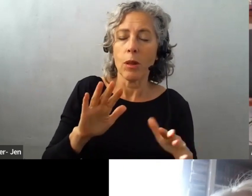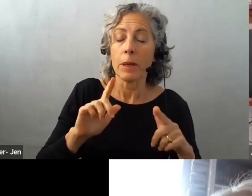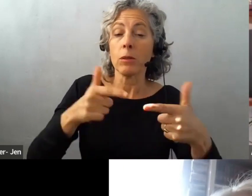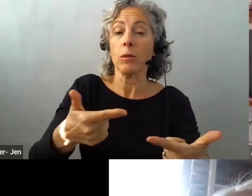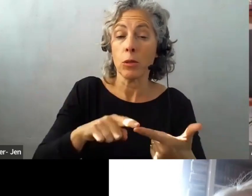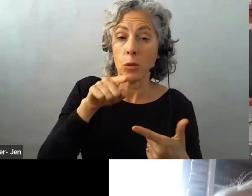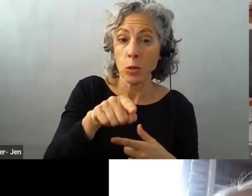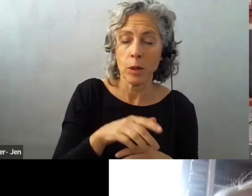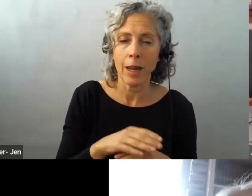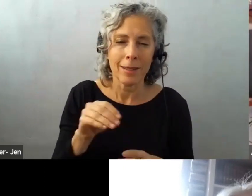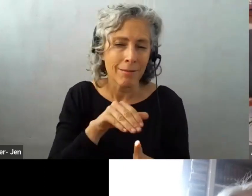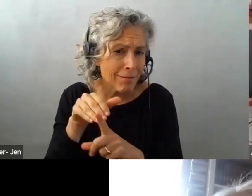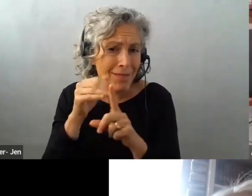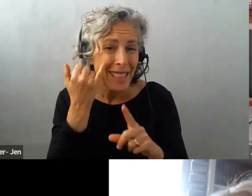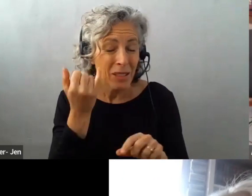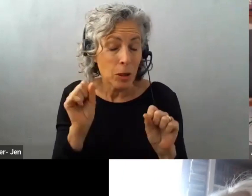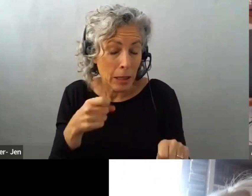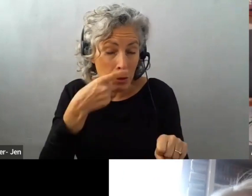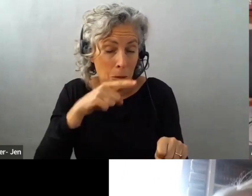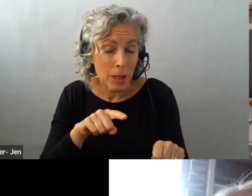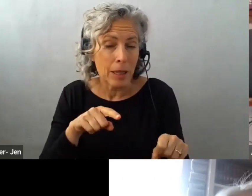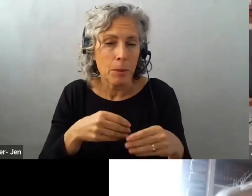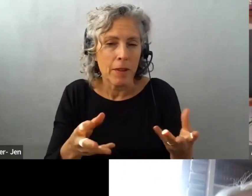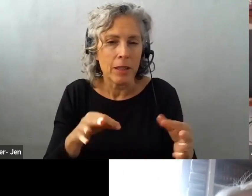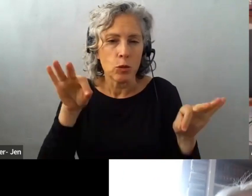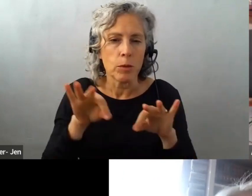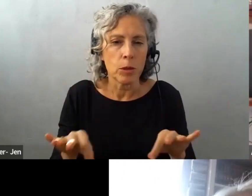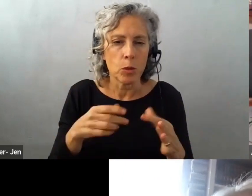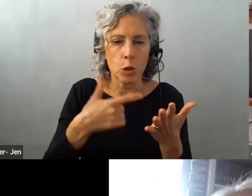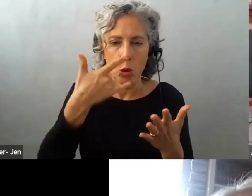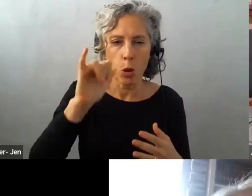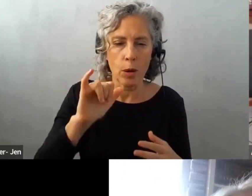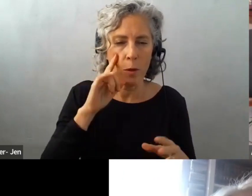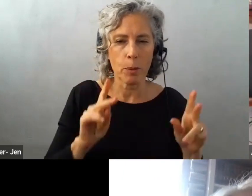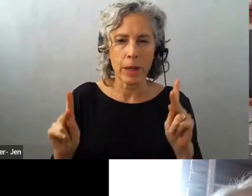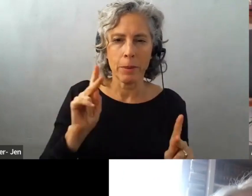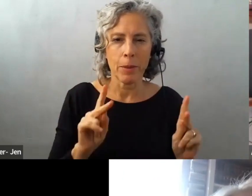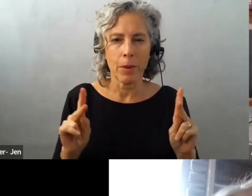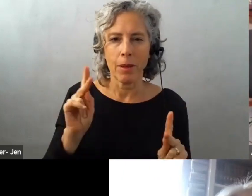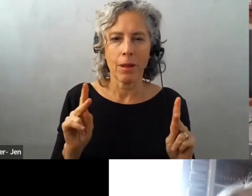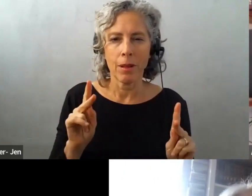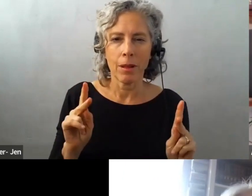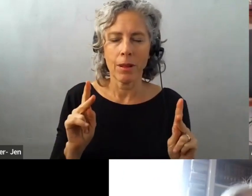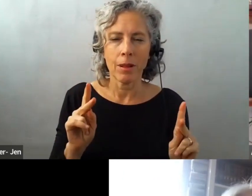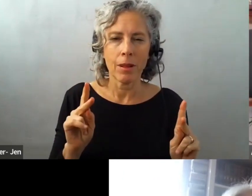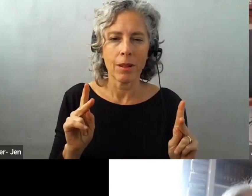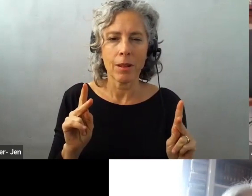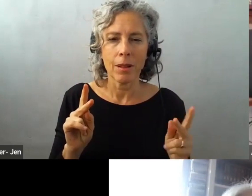brief reminder that if you can provide a description of yourself for people who are getting their information and